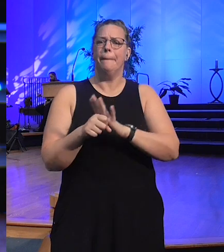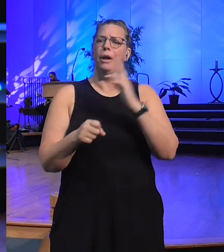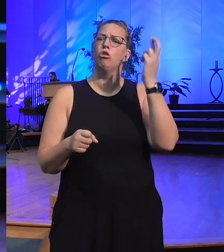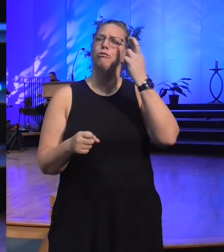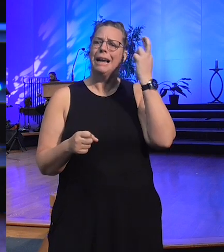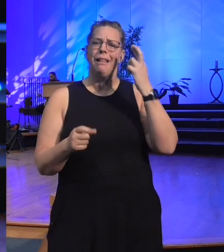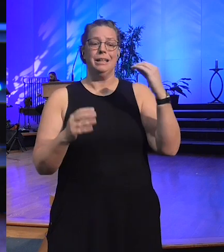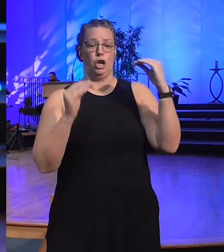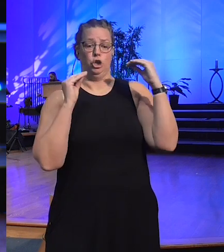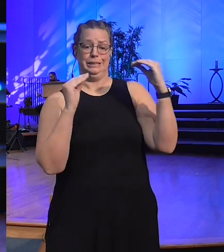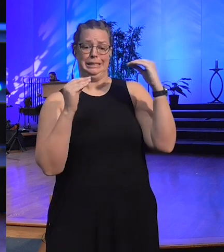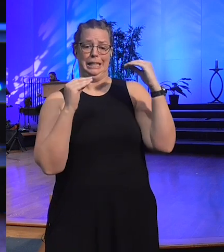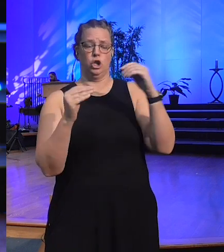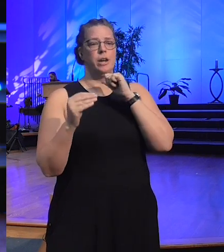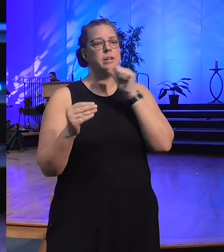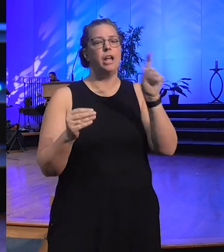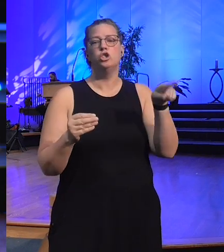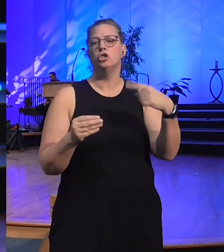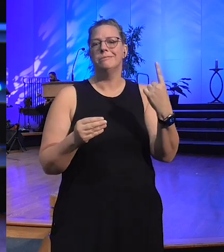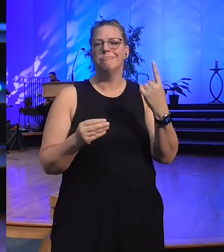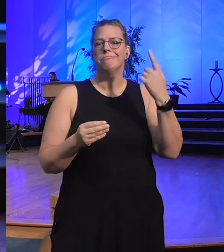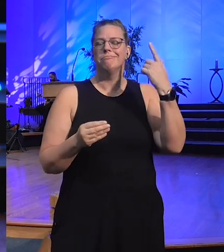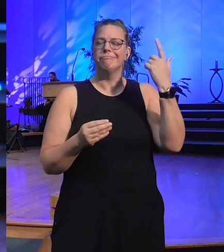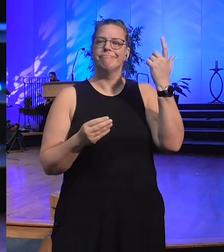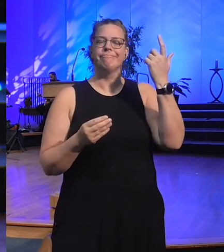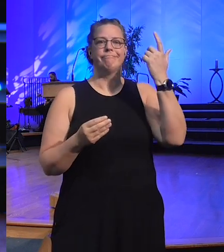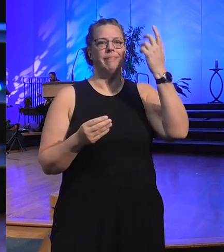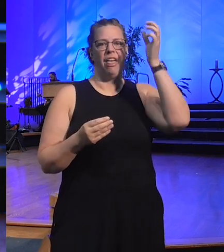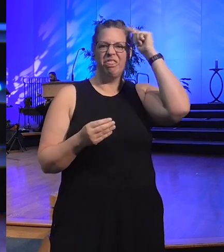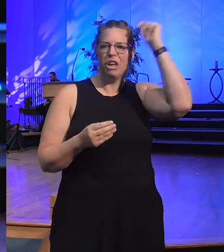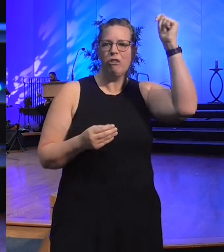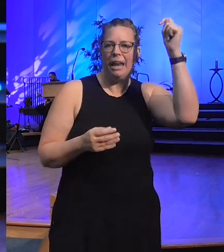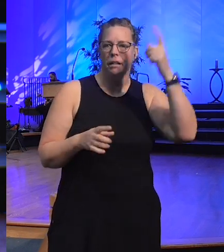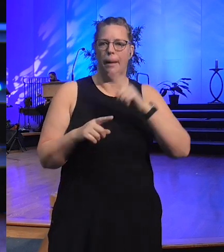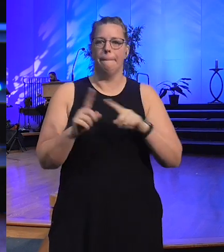not just theoretically but in everything we do the Oneness of all life which means we